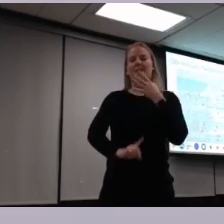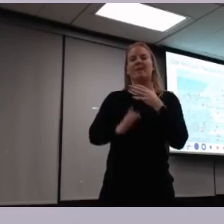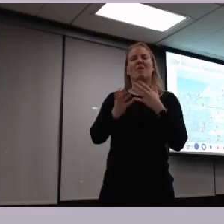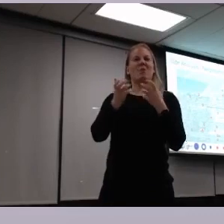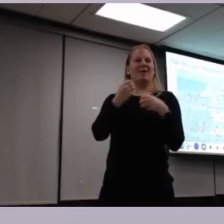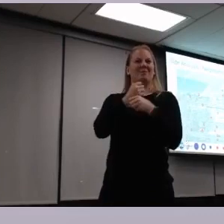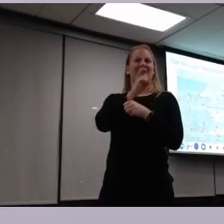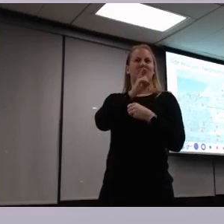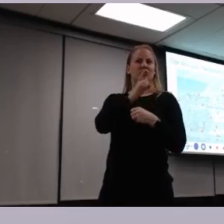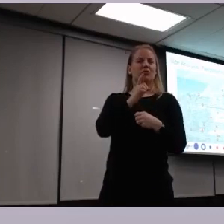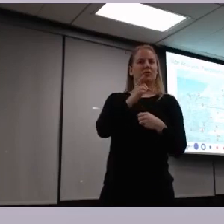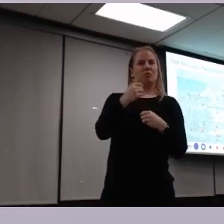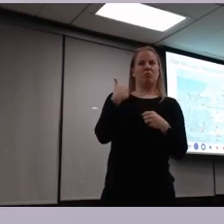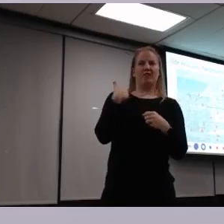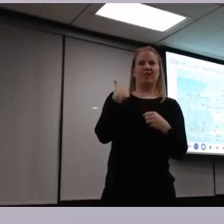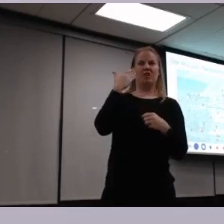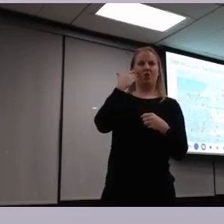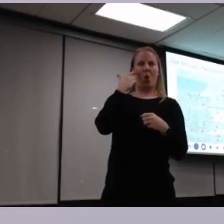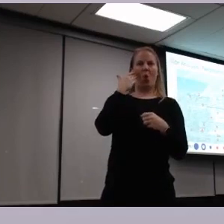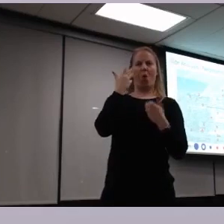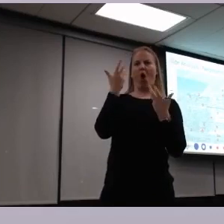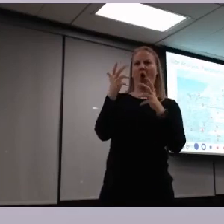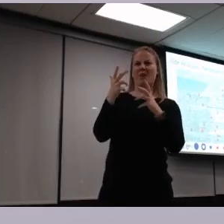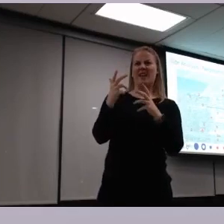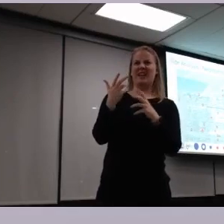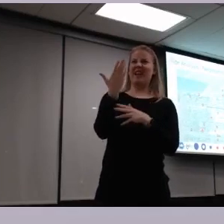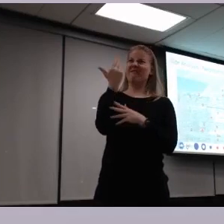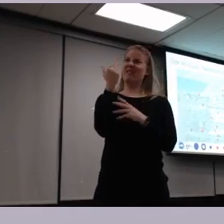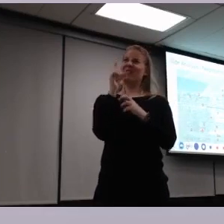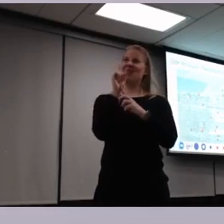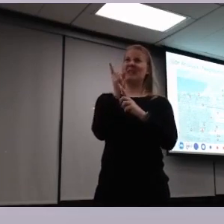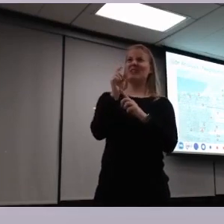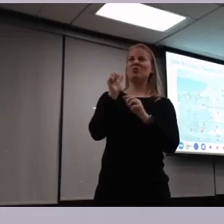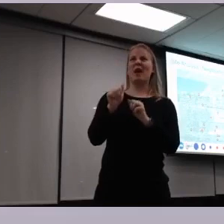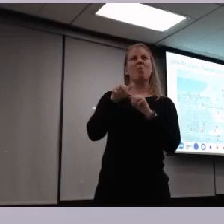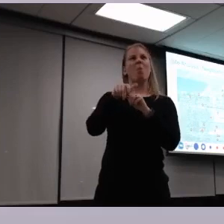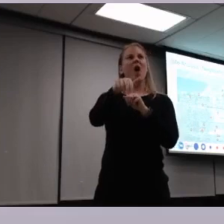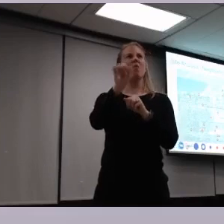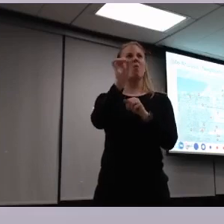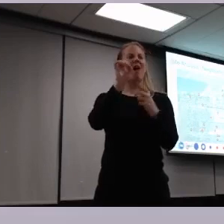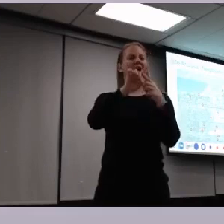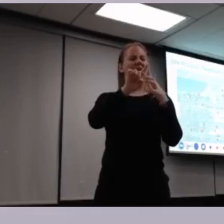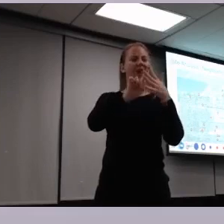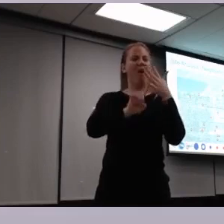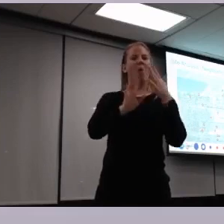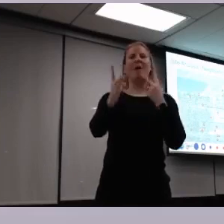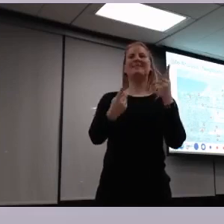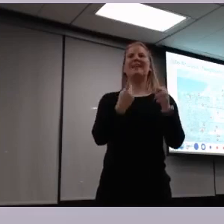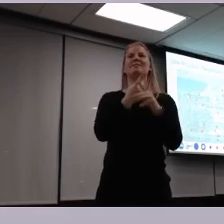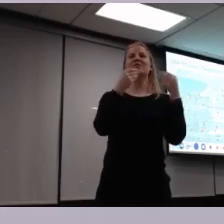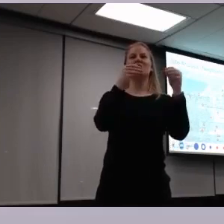that you currently have within a 15 minute walk of this site. We don't want to have any redundancy in programs.